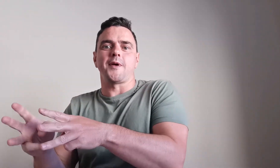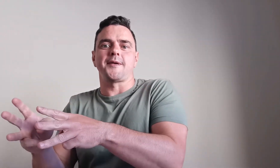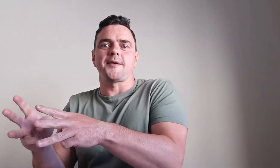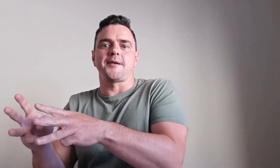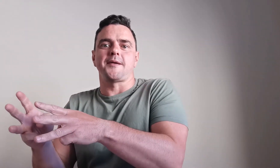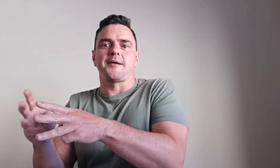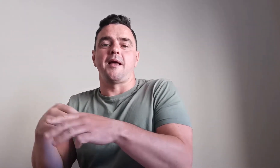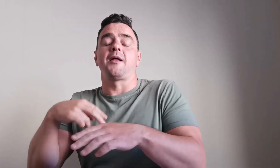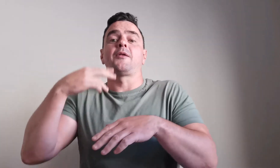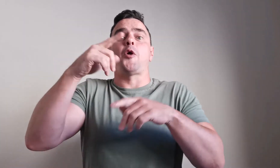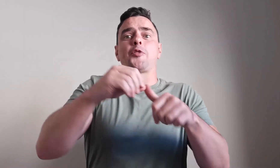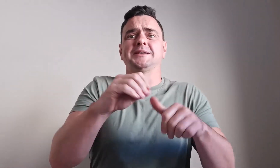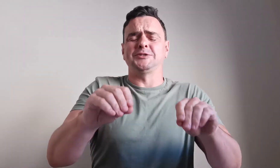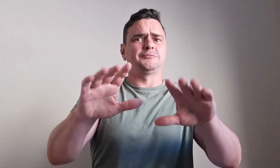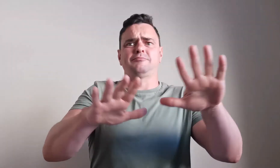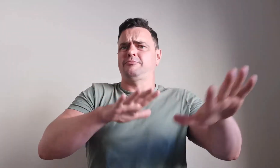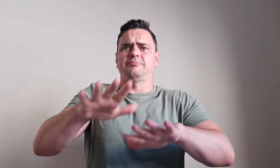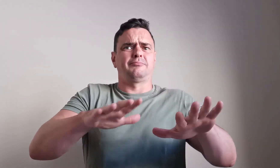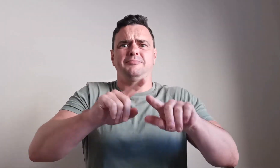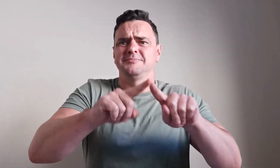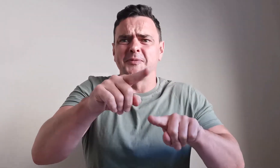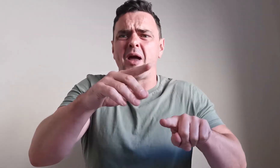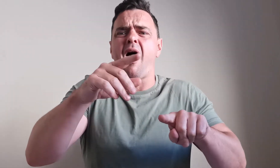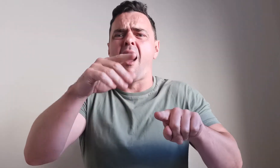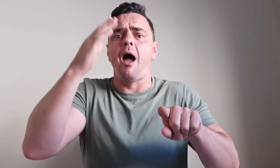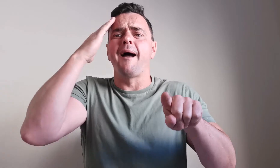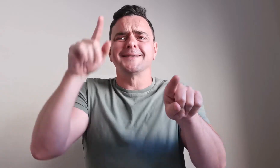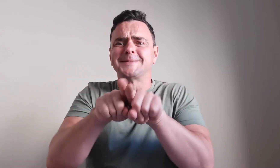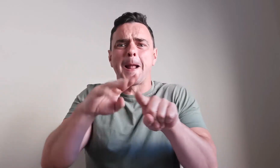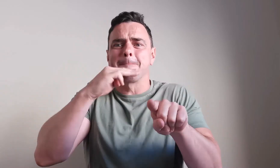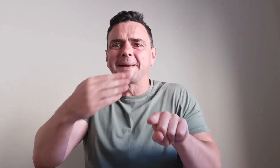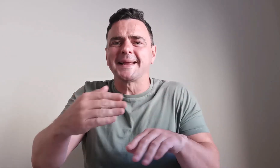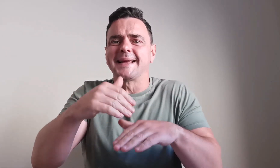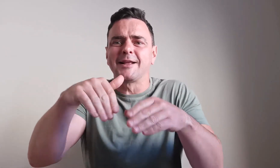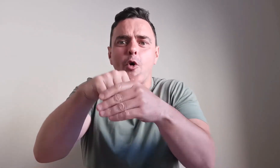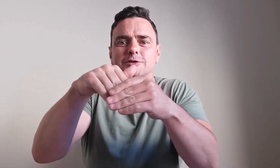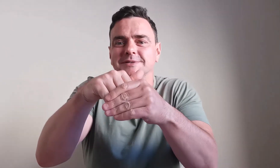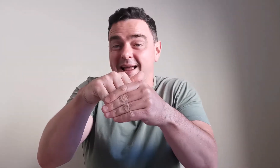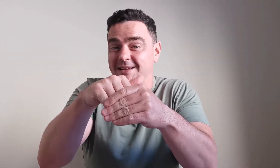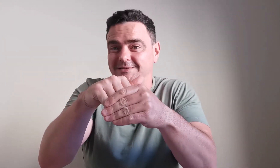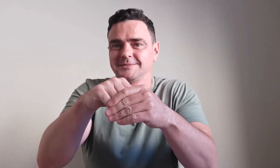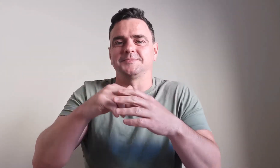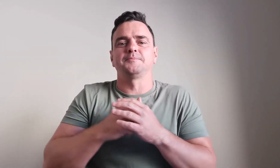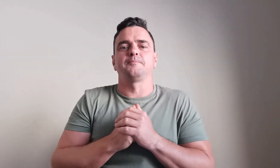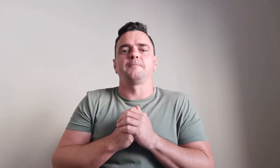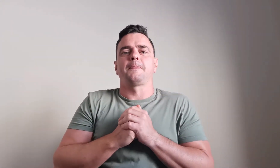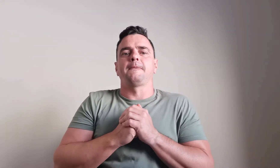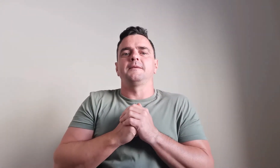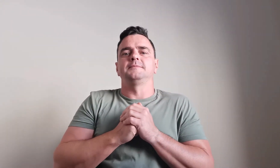to sign mathematical terms their own ways also, leading to confusion for other educators and it should be clarified that